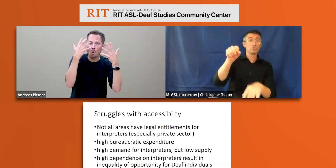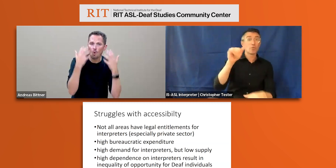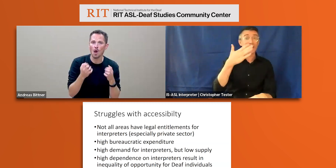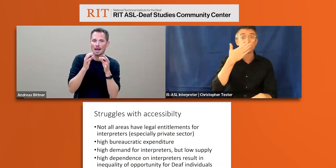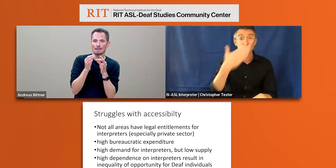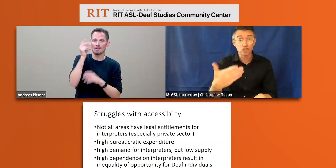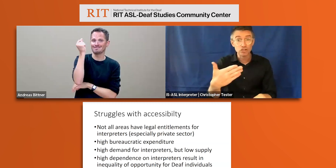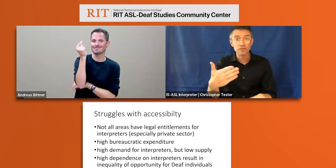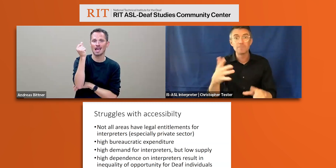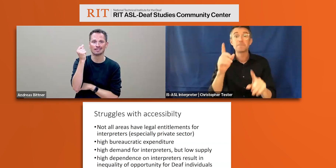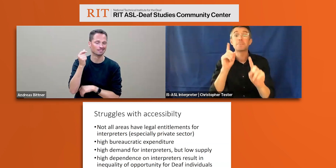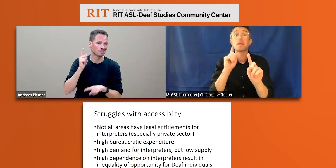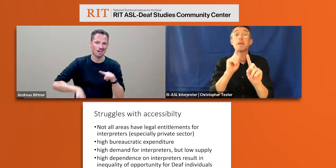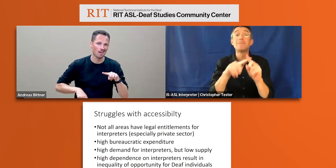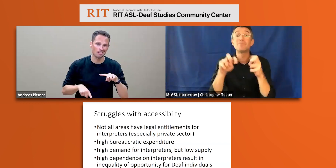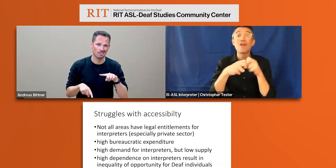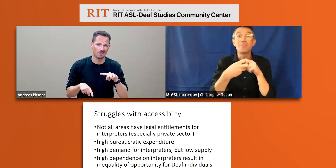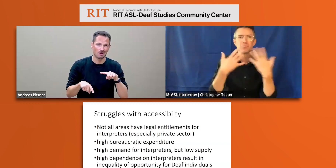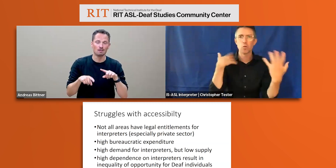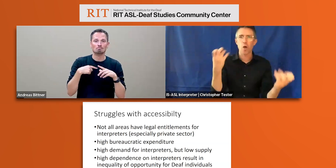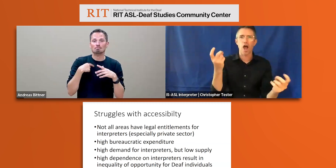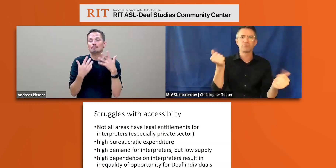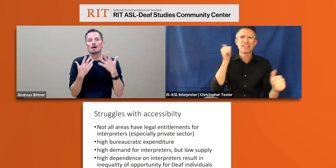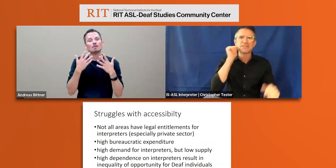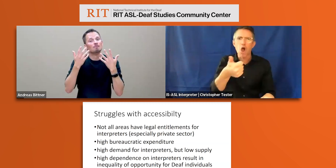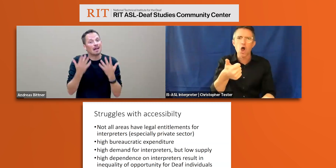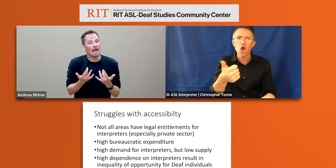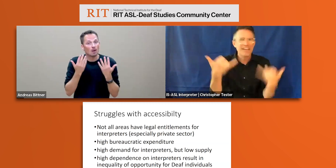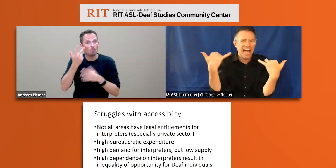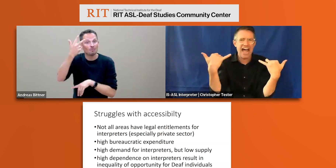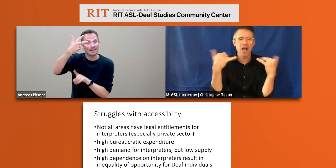in various sectors.